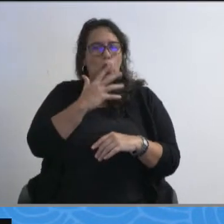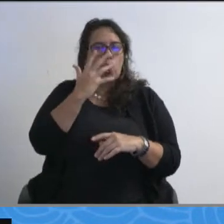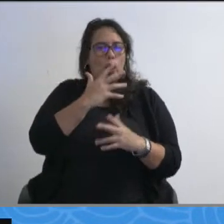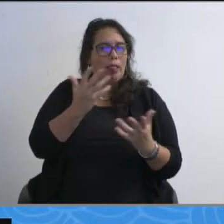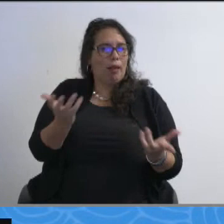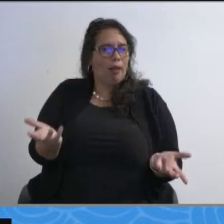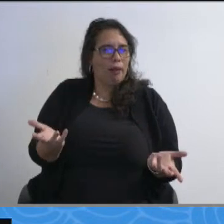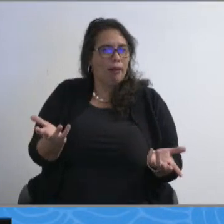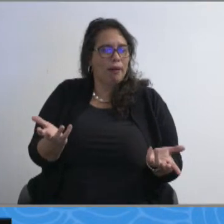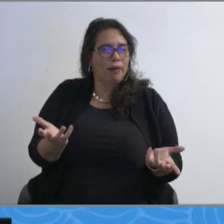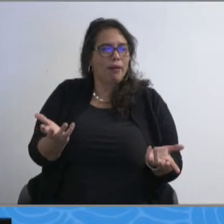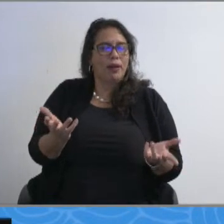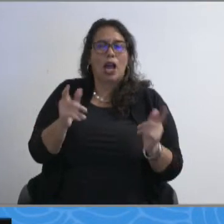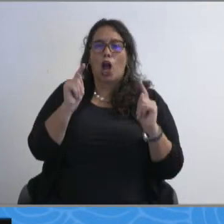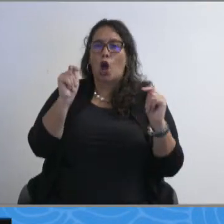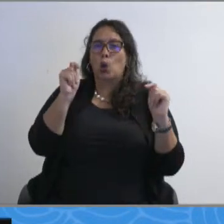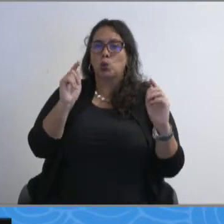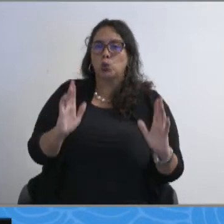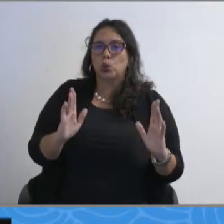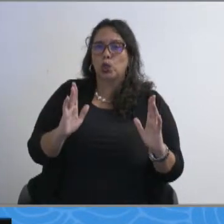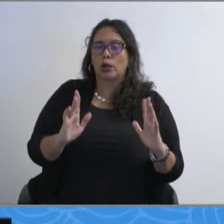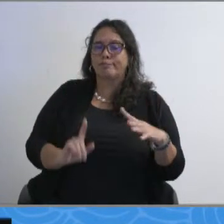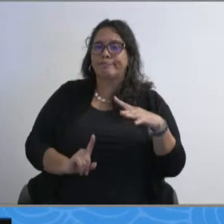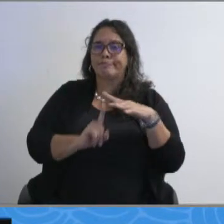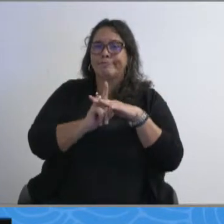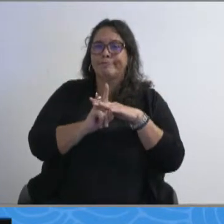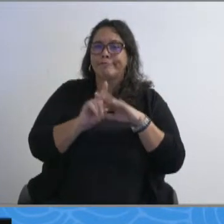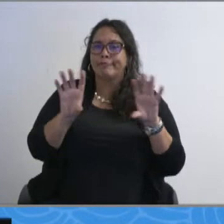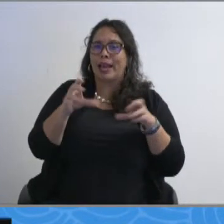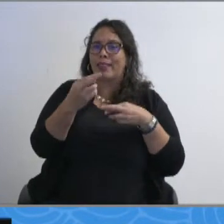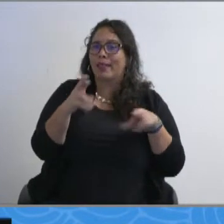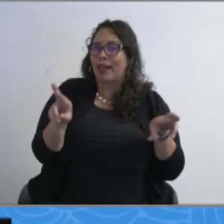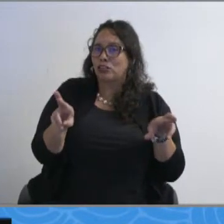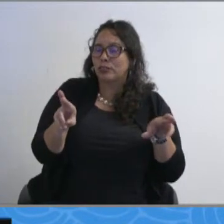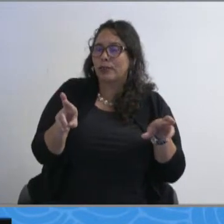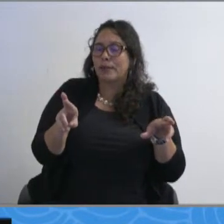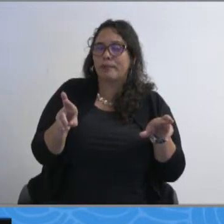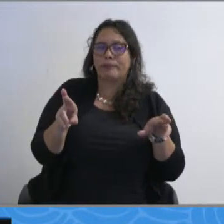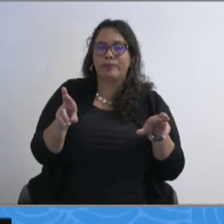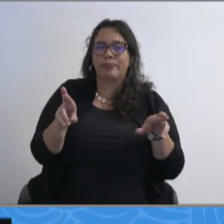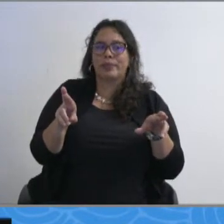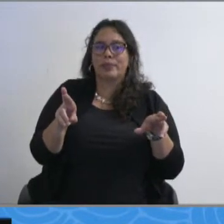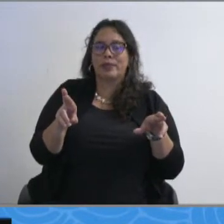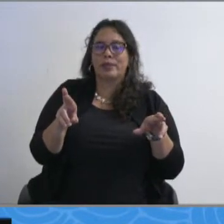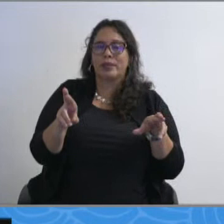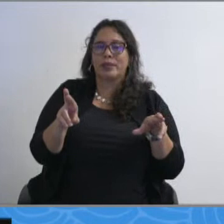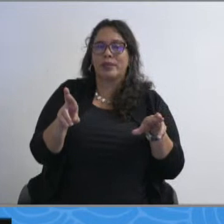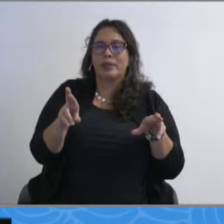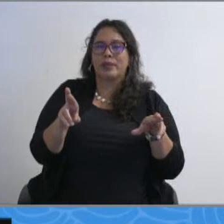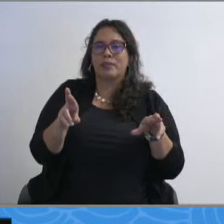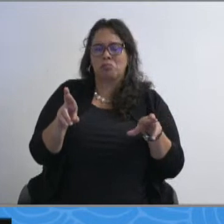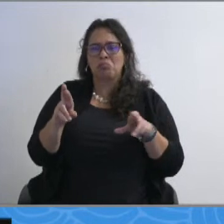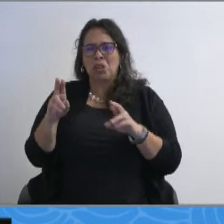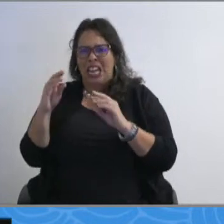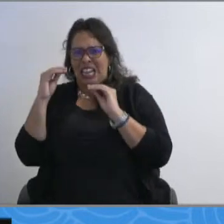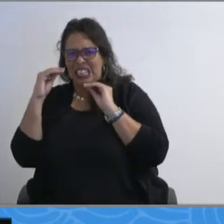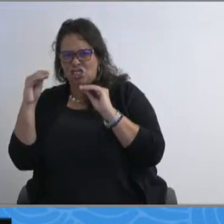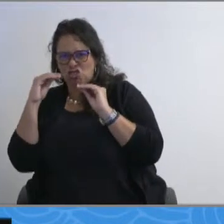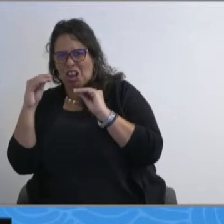a tutor coming into the classroom, and after core instruction, because we're not...